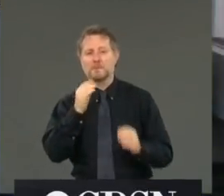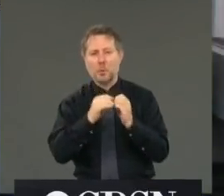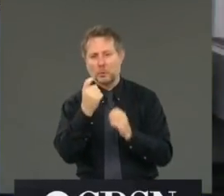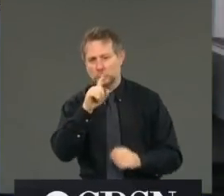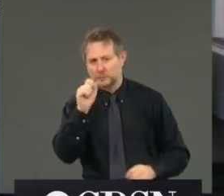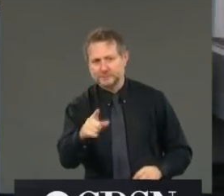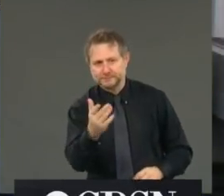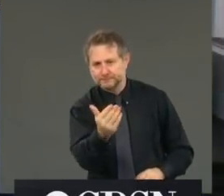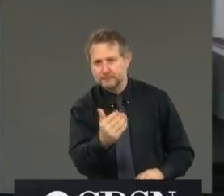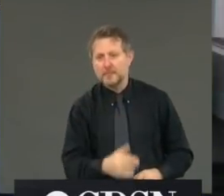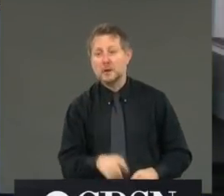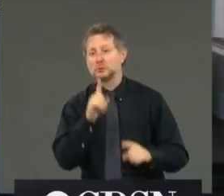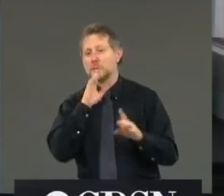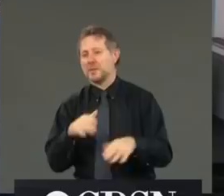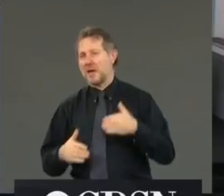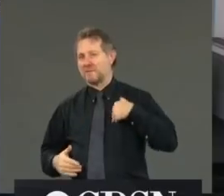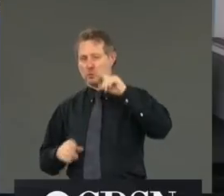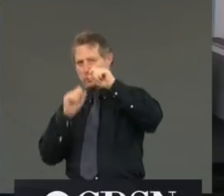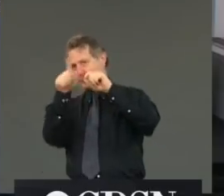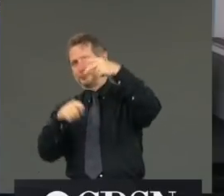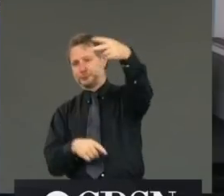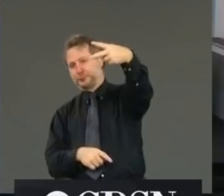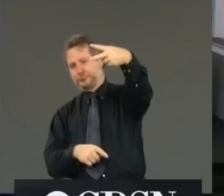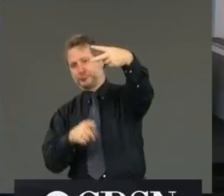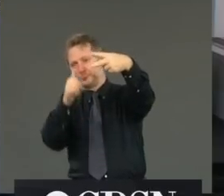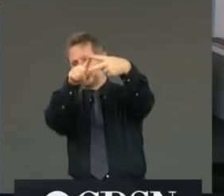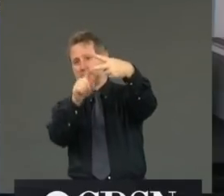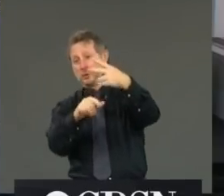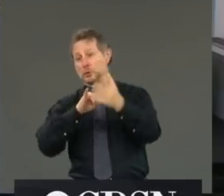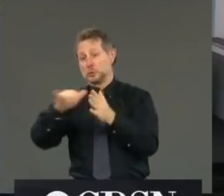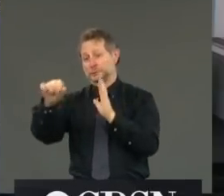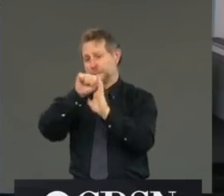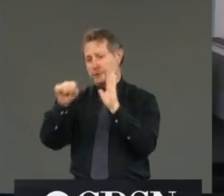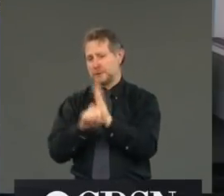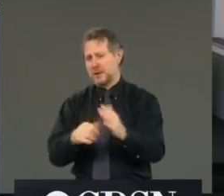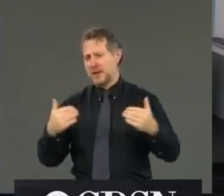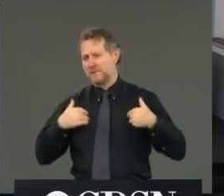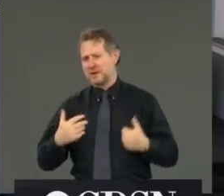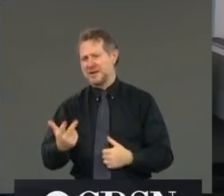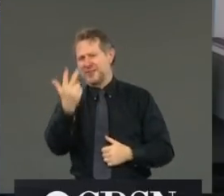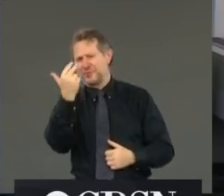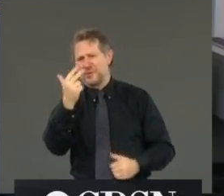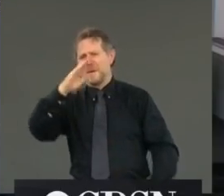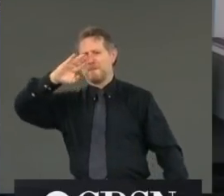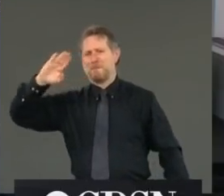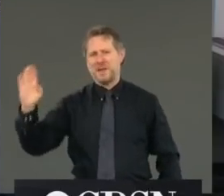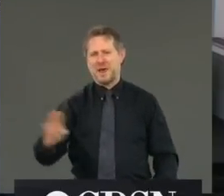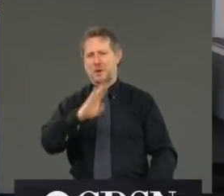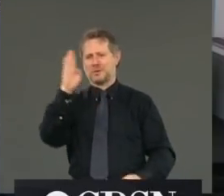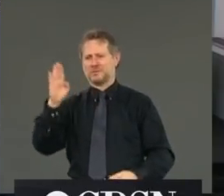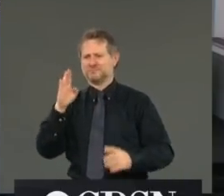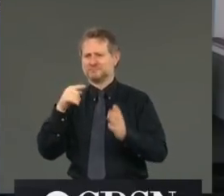PEOPLE WHO WANT PRECISION WANT THEM SEPARATE. I WANT CONFIRMED DEATHS AND THEN PROBABLE DEATHS, BUT THEY'RE TWO DIFFERENT THINGS.